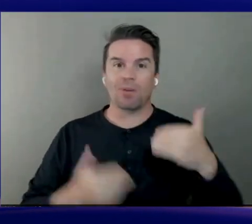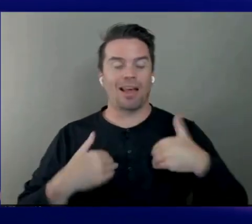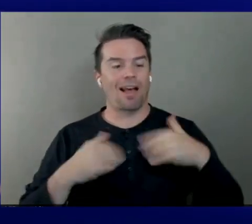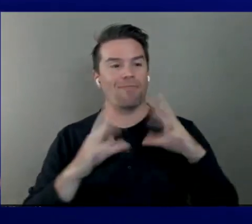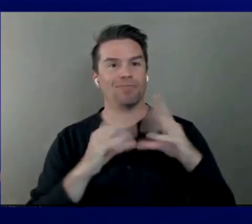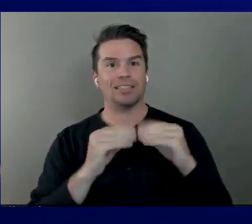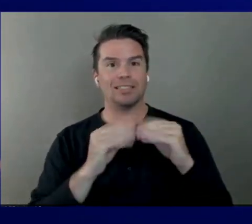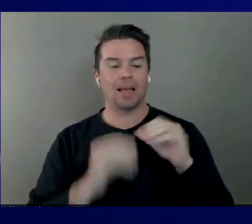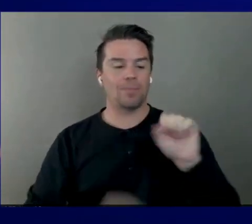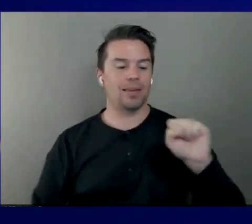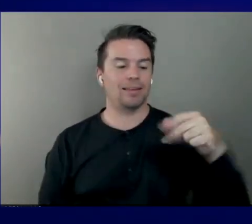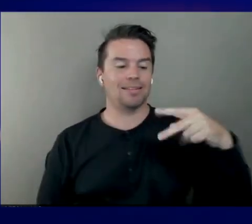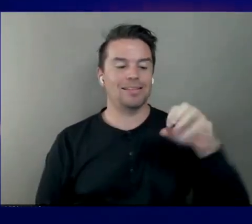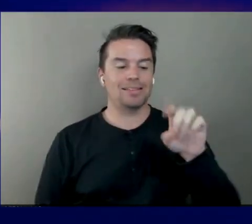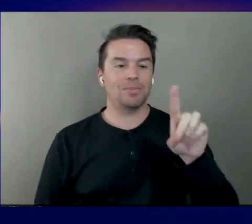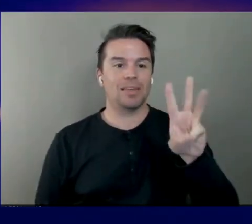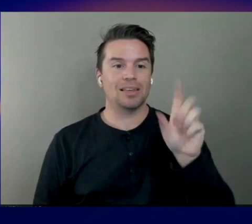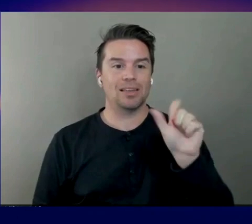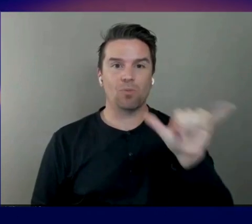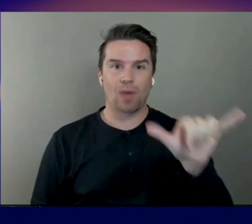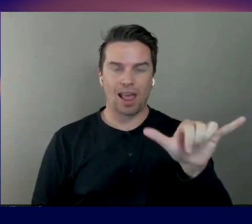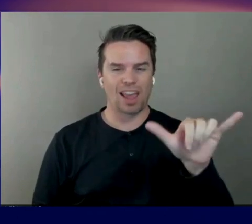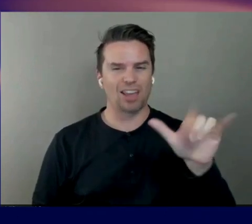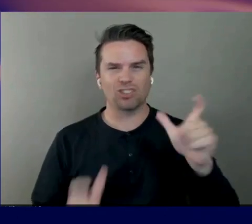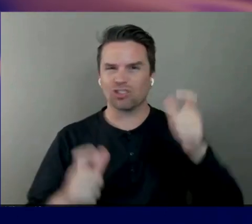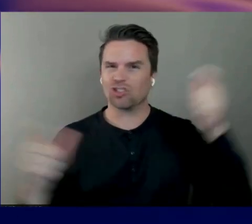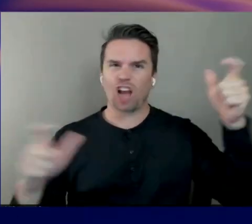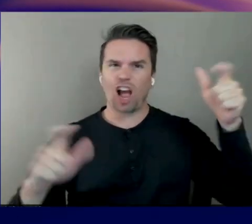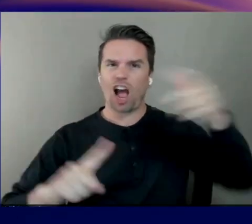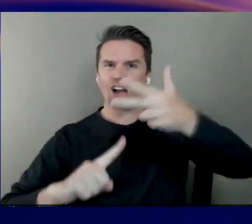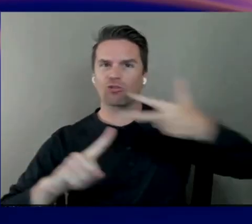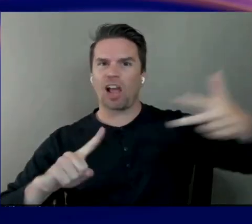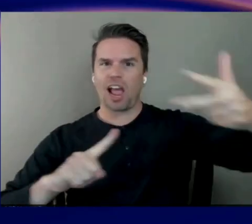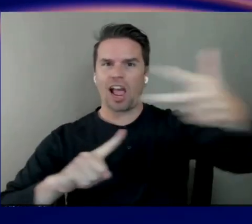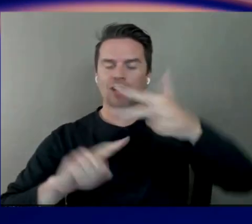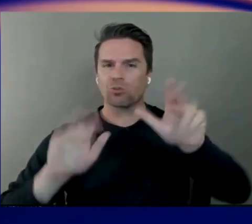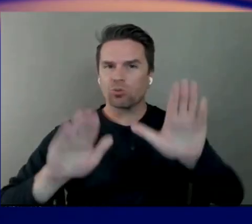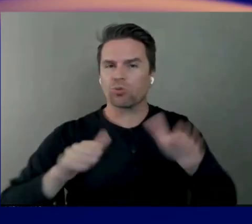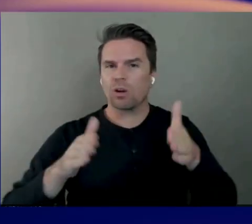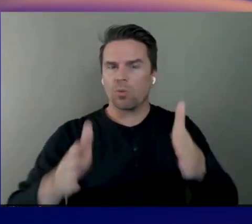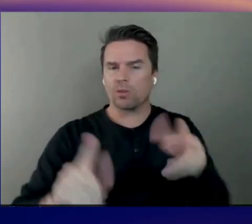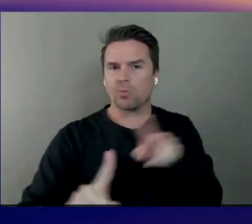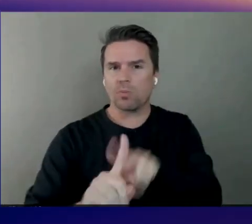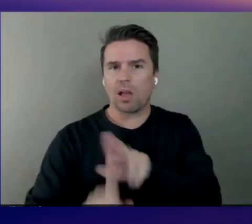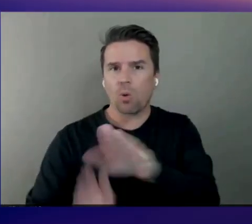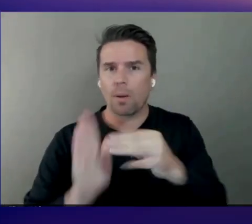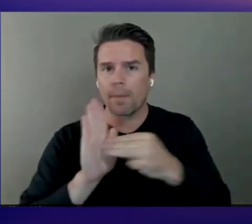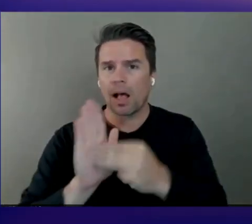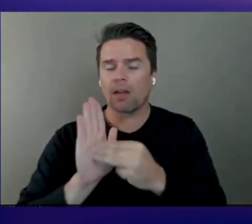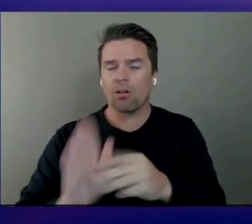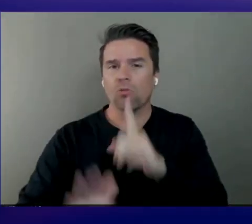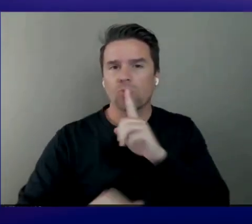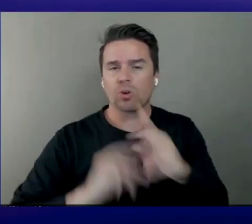the largest we've ever done, a great way to apply your model in a real world environment. But as you mentioned, yeah,